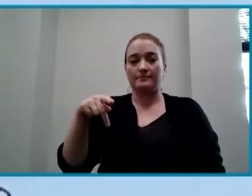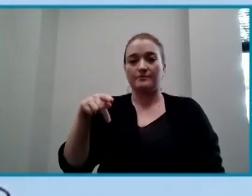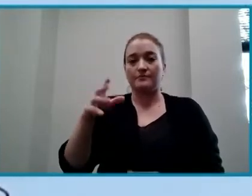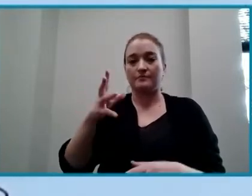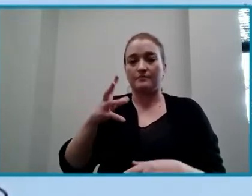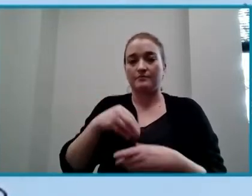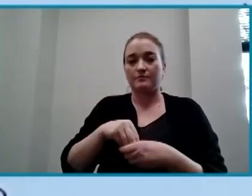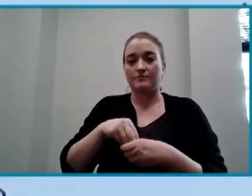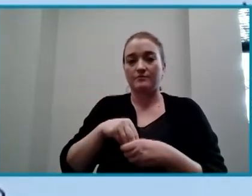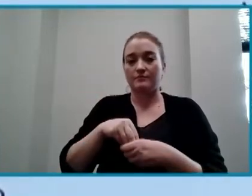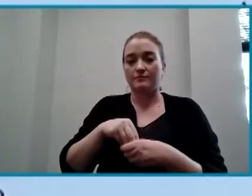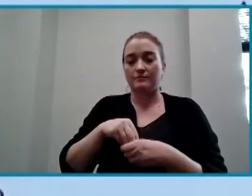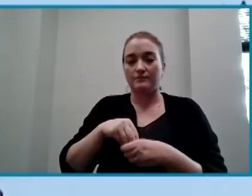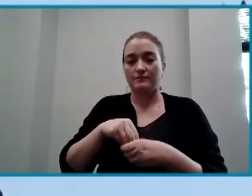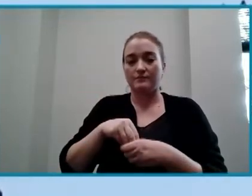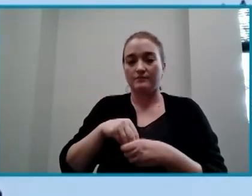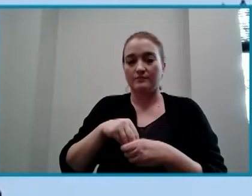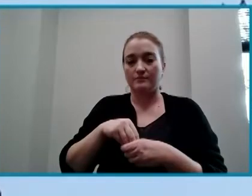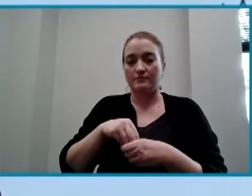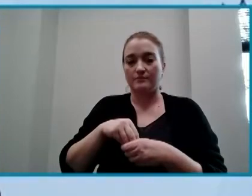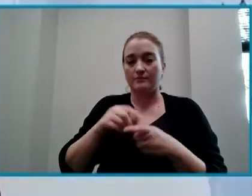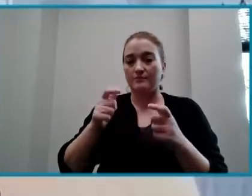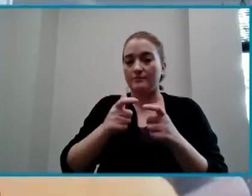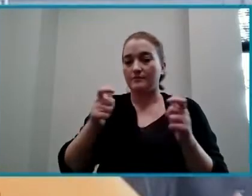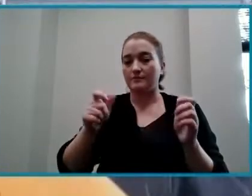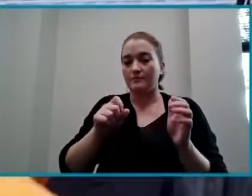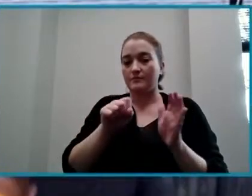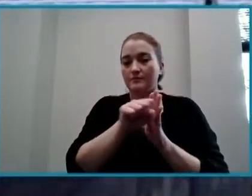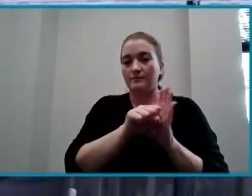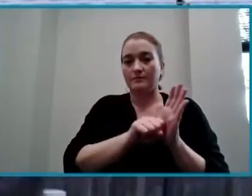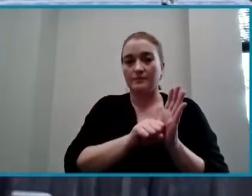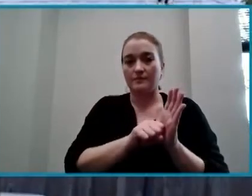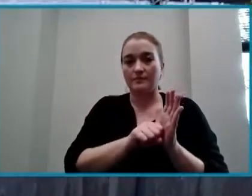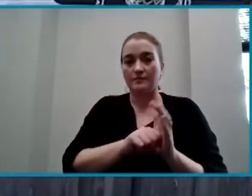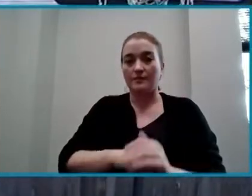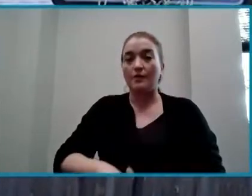of the Federated States of Micronesia. I started learning, uh,